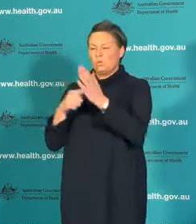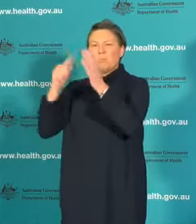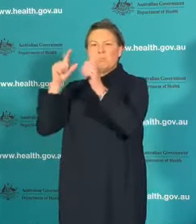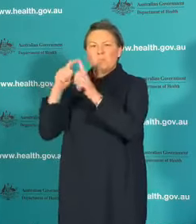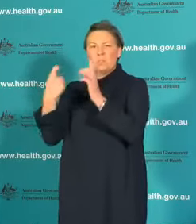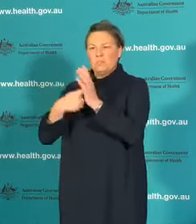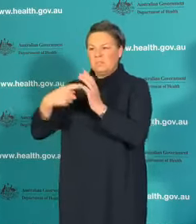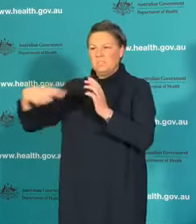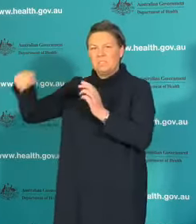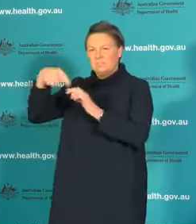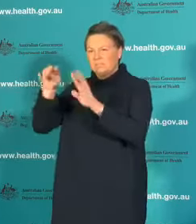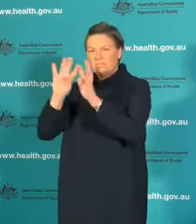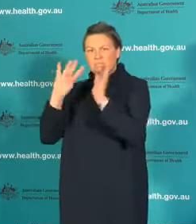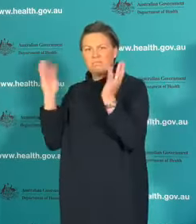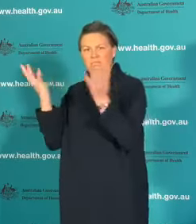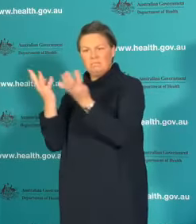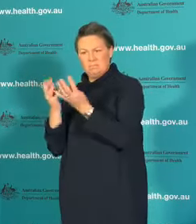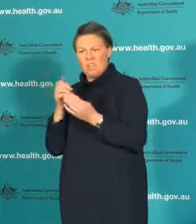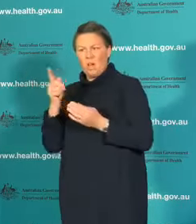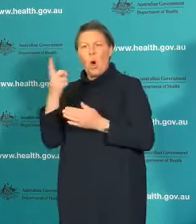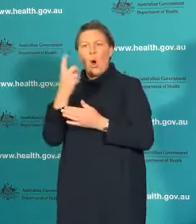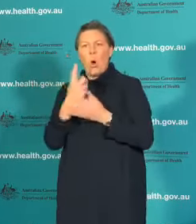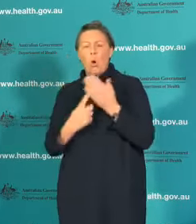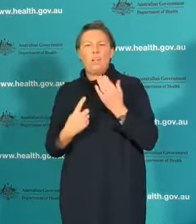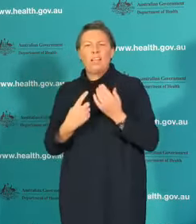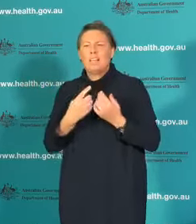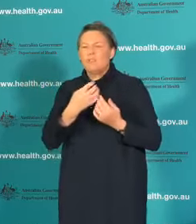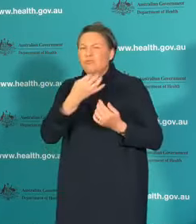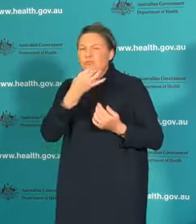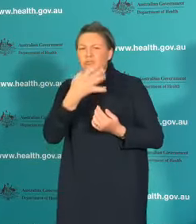course of the pandemic and why did it take six weeks between 19 June